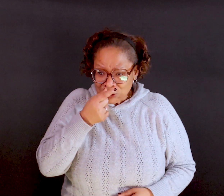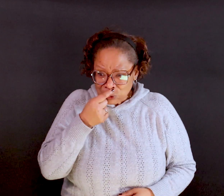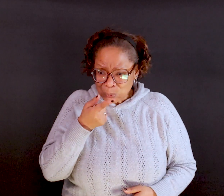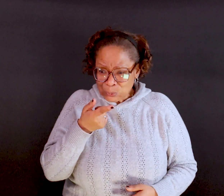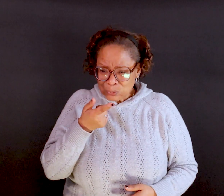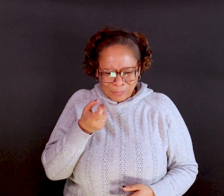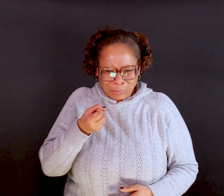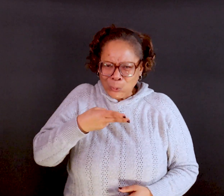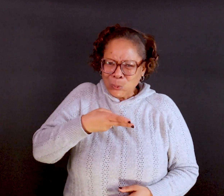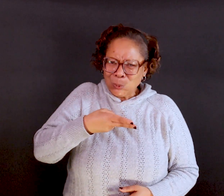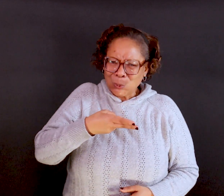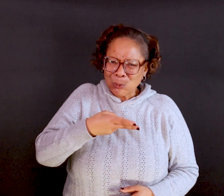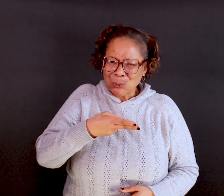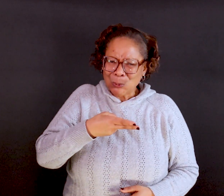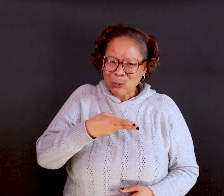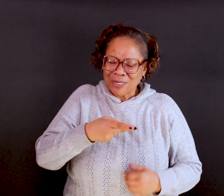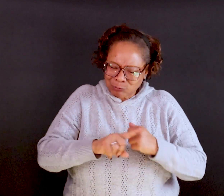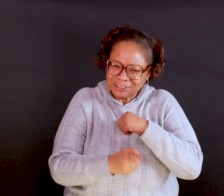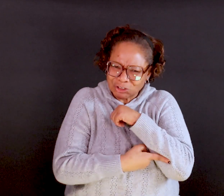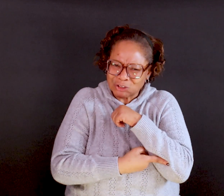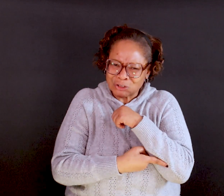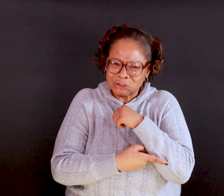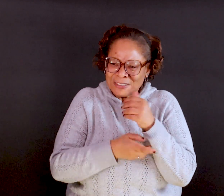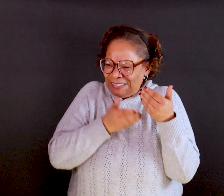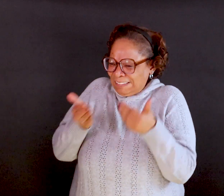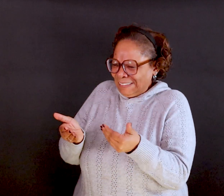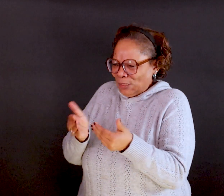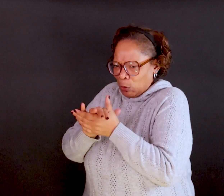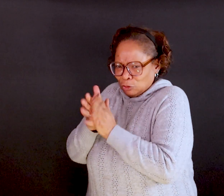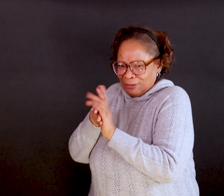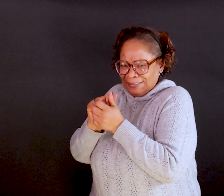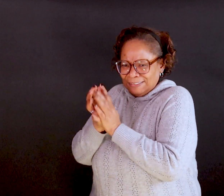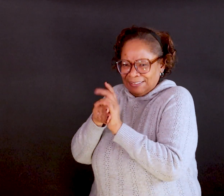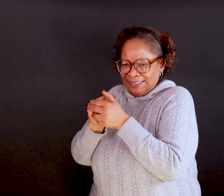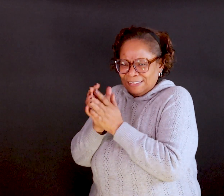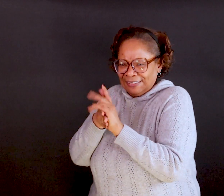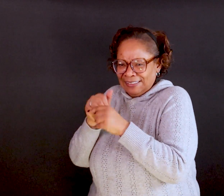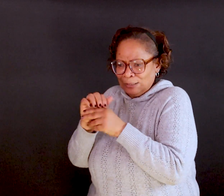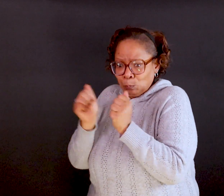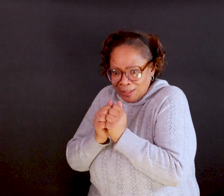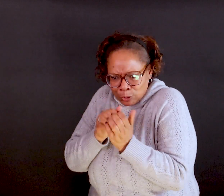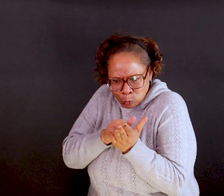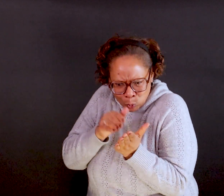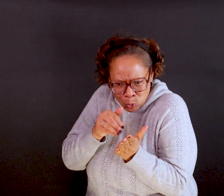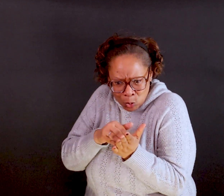Dispose of used tissues in the trash. Wash your hands often with soap and water